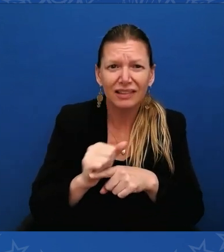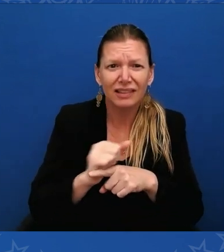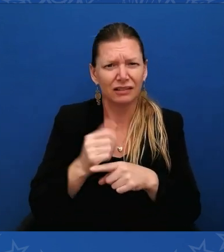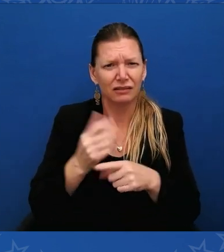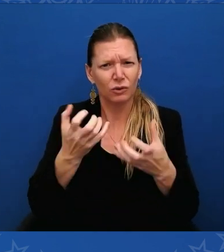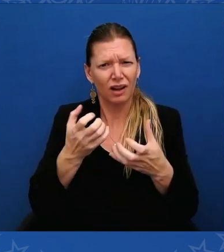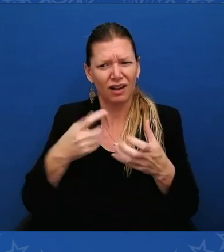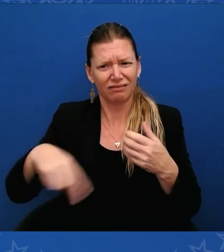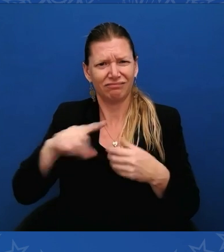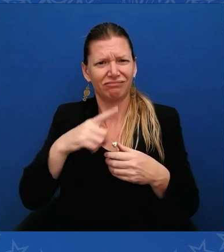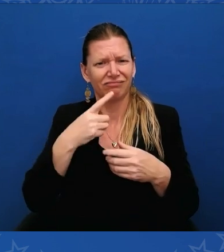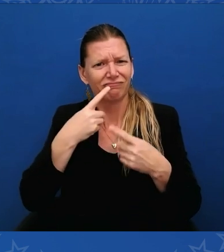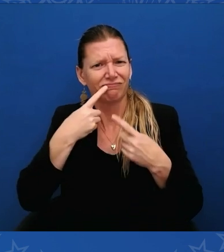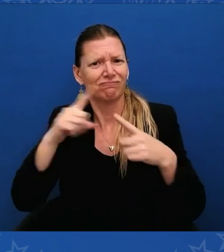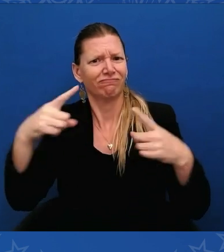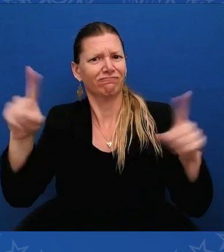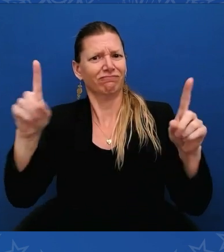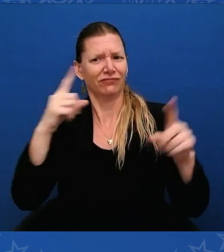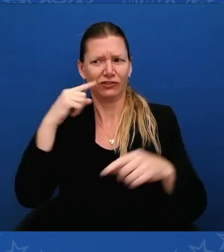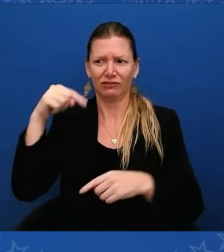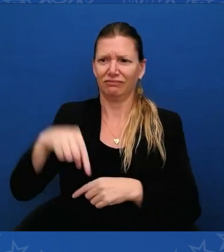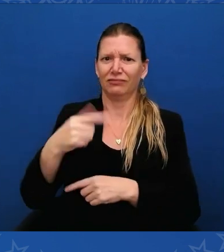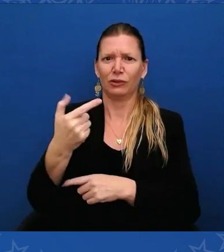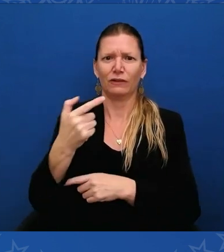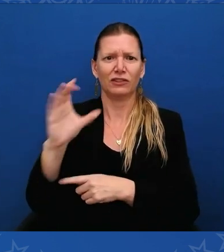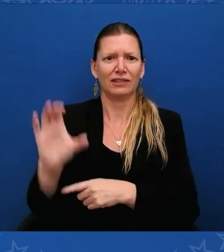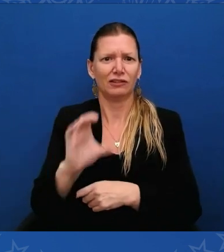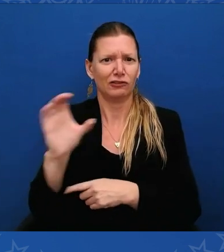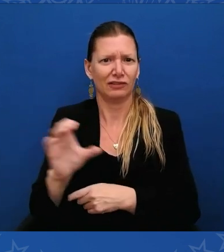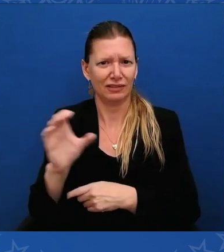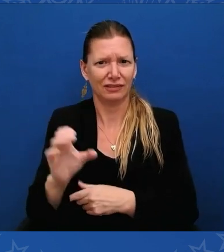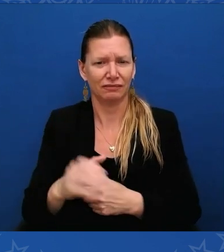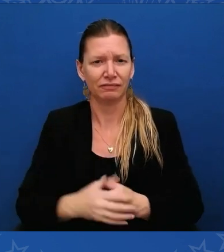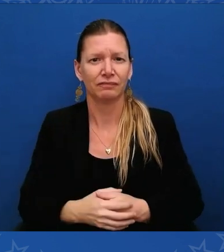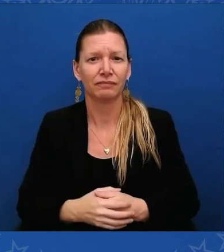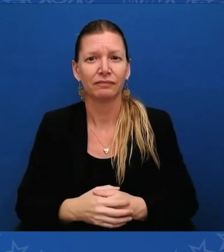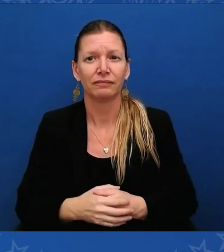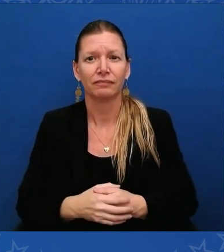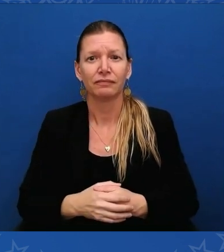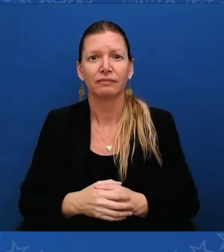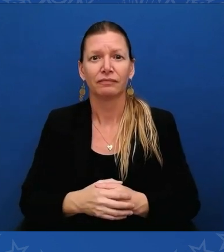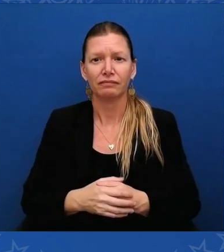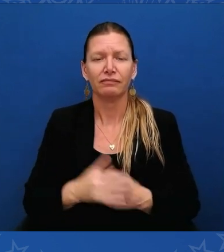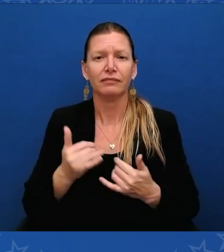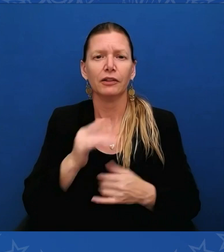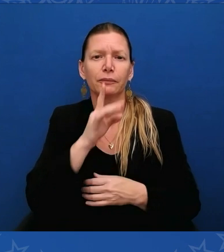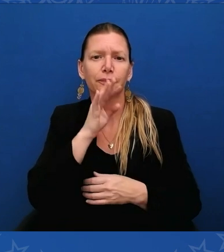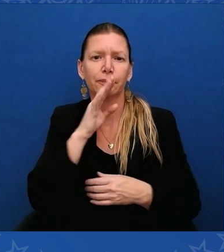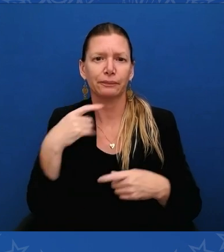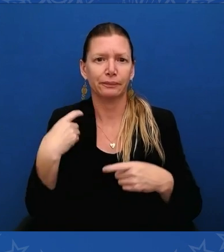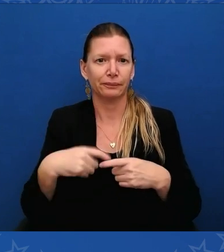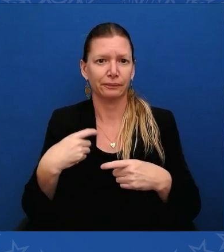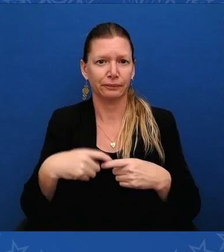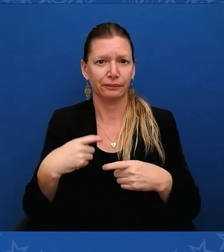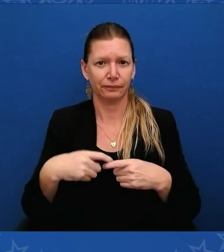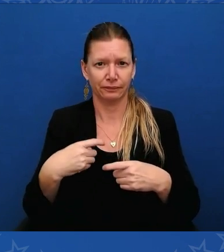[foreign sp]. We say Thank you, Joe.